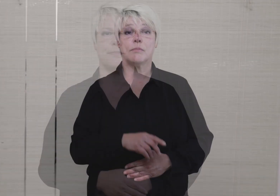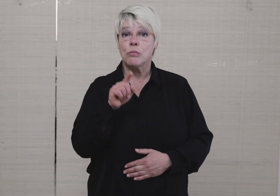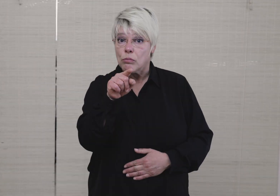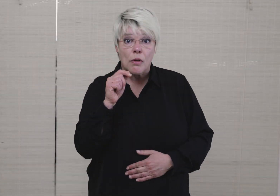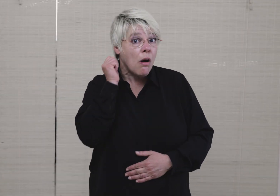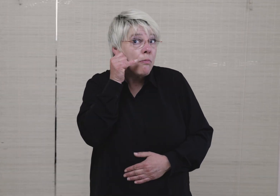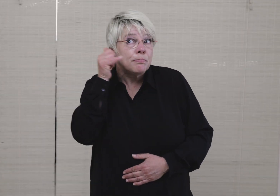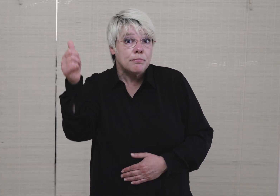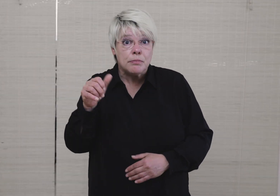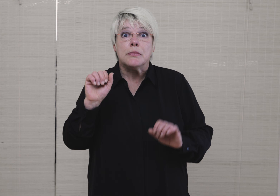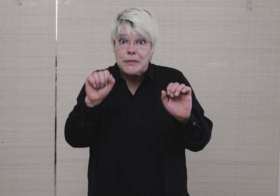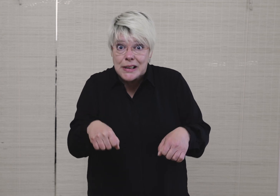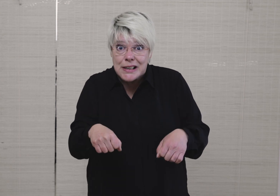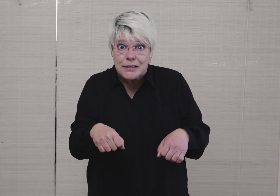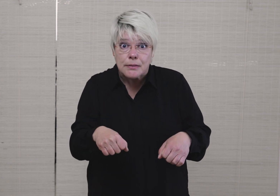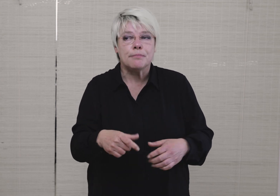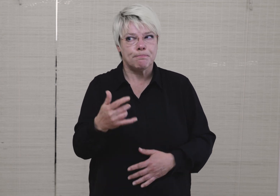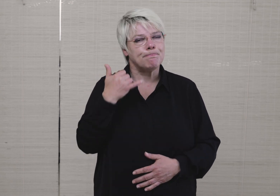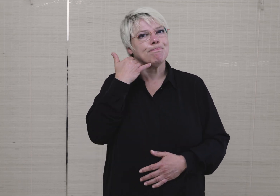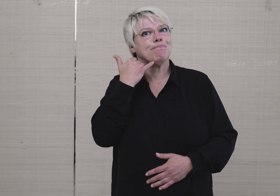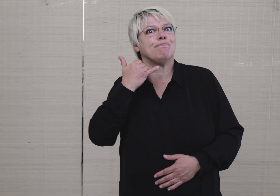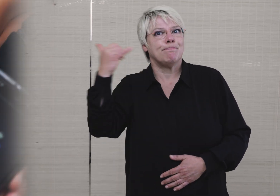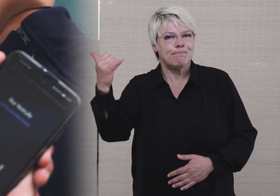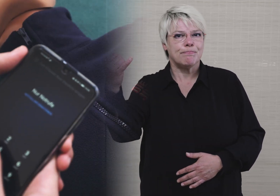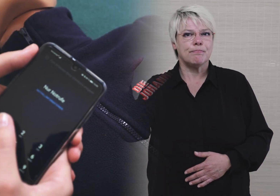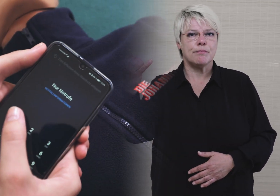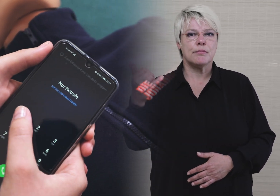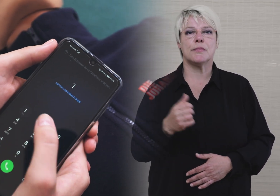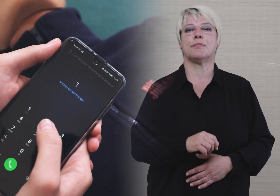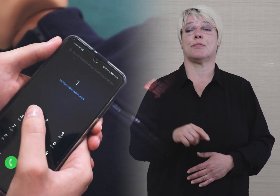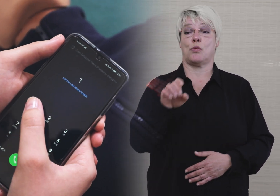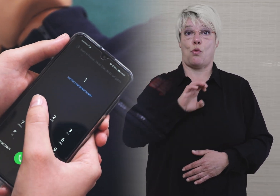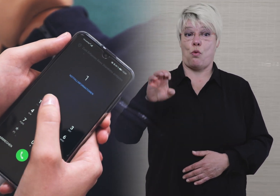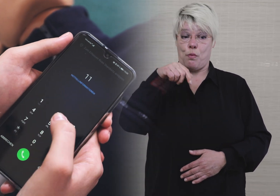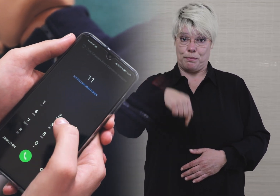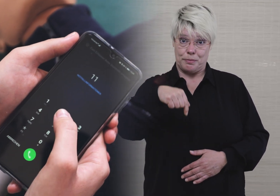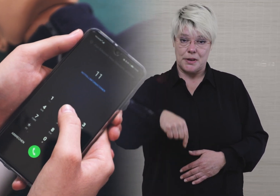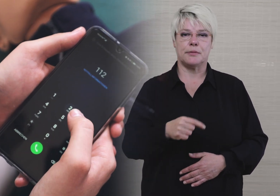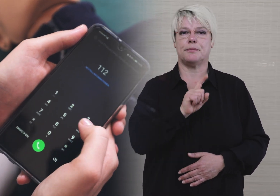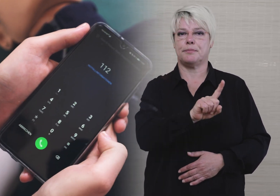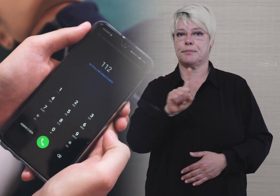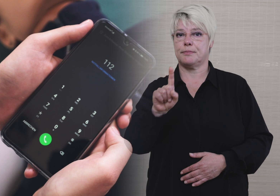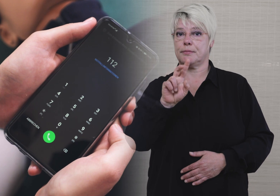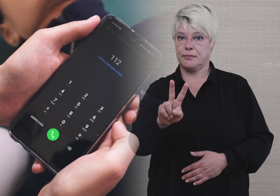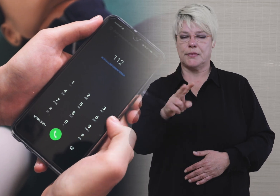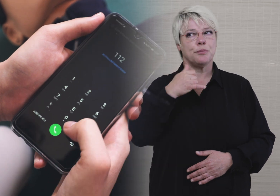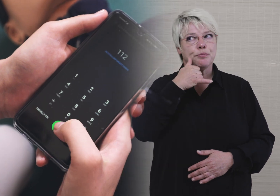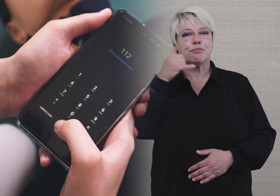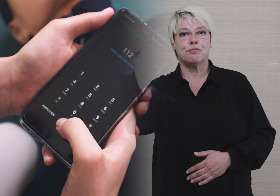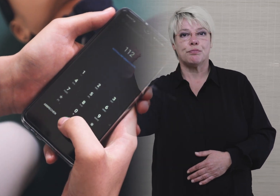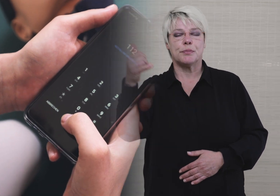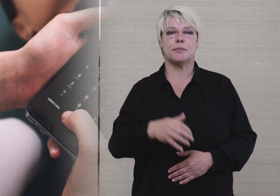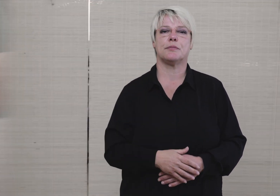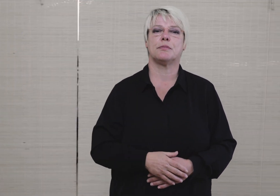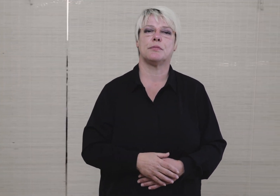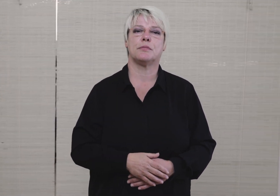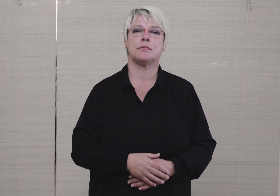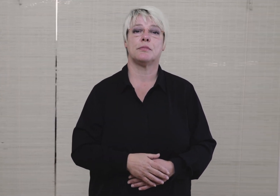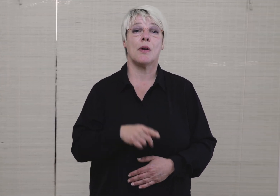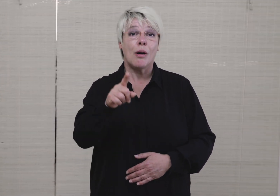If you can make a phone call you should immediately call emergency services. In Europe you dial the number 112.